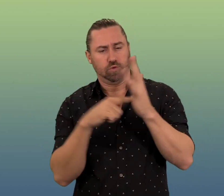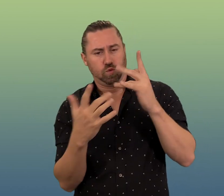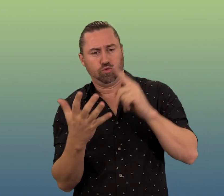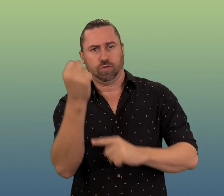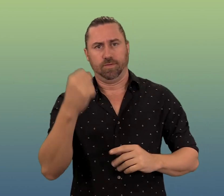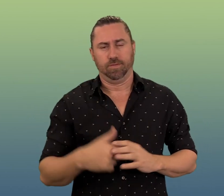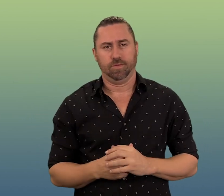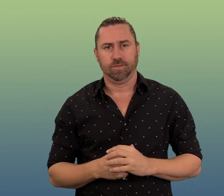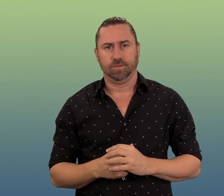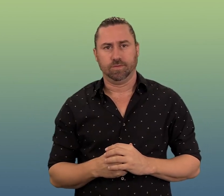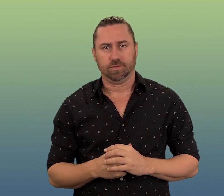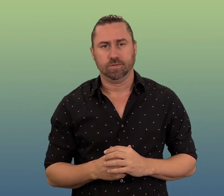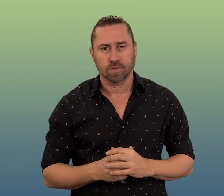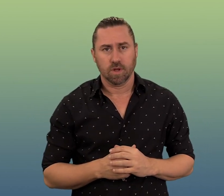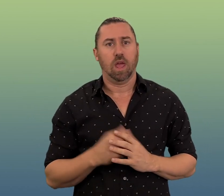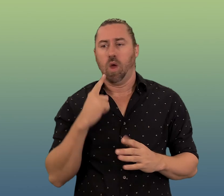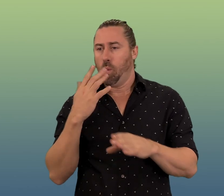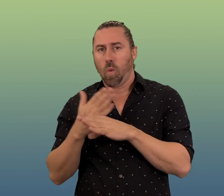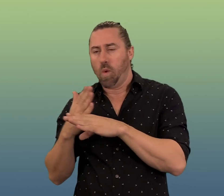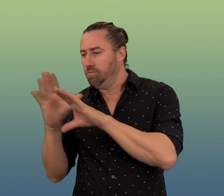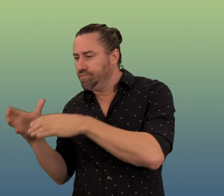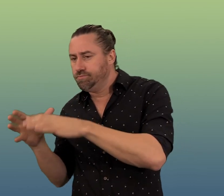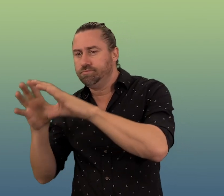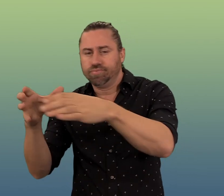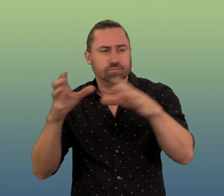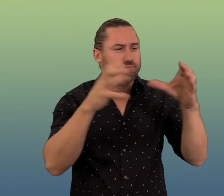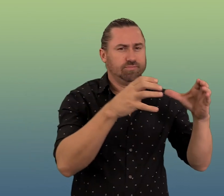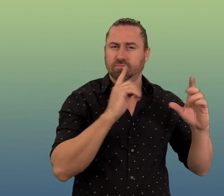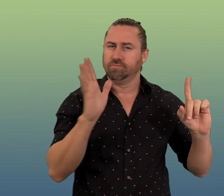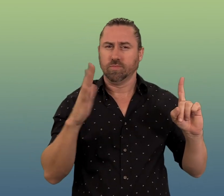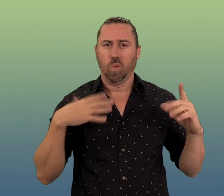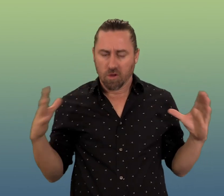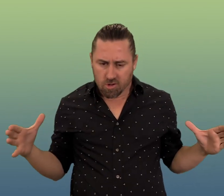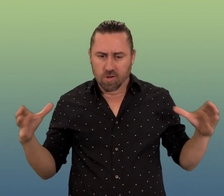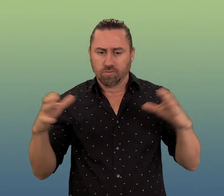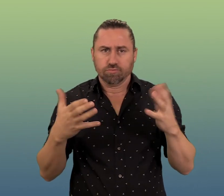Everyone is working in isolation. We would like more collaboration and shared accountability.